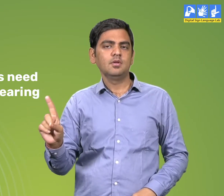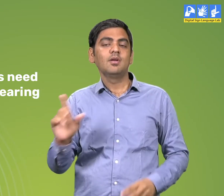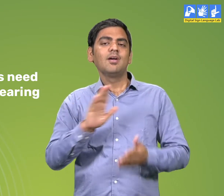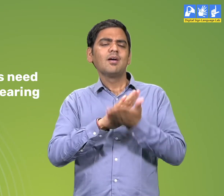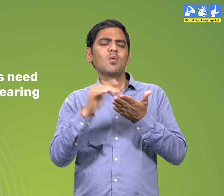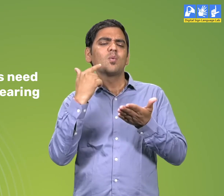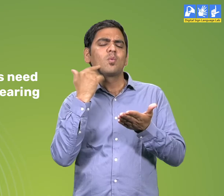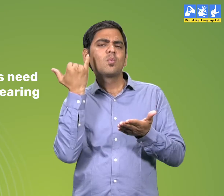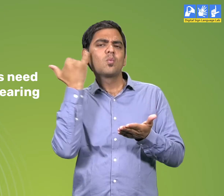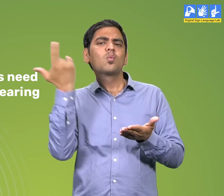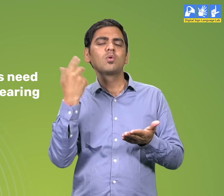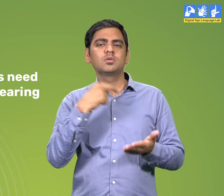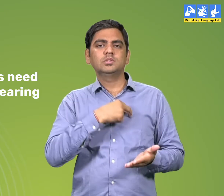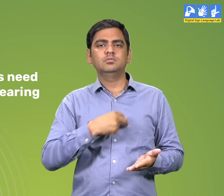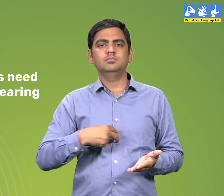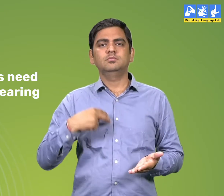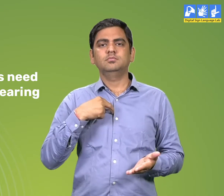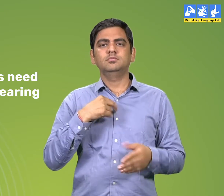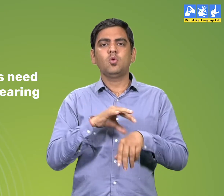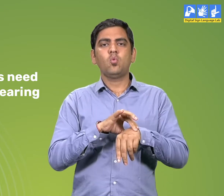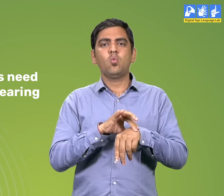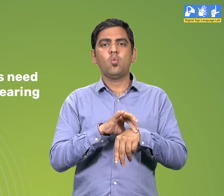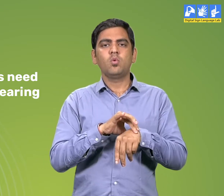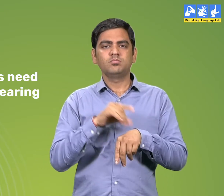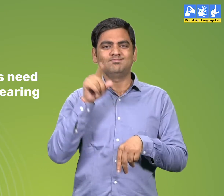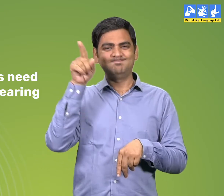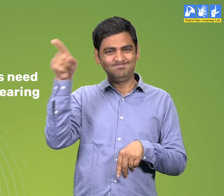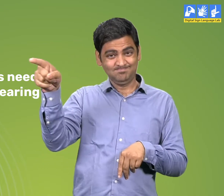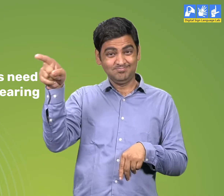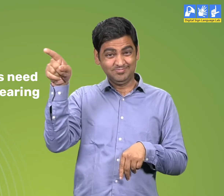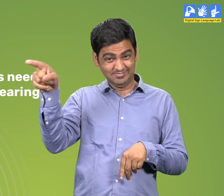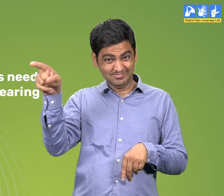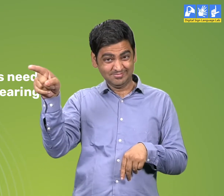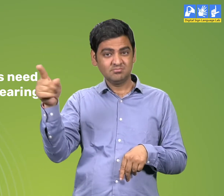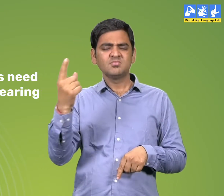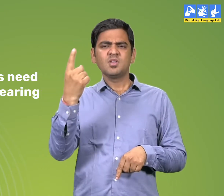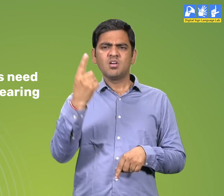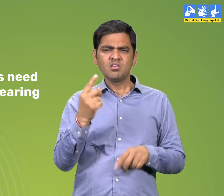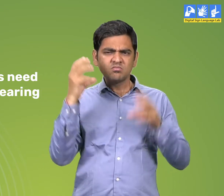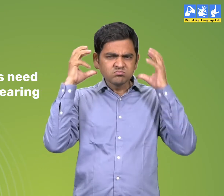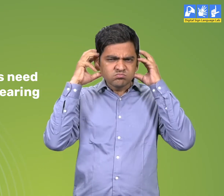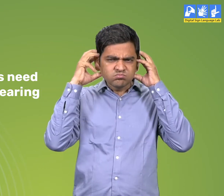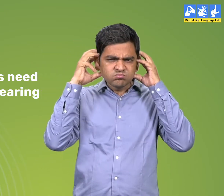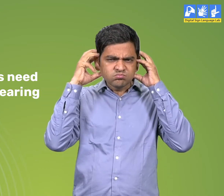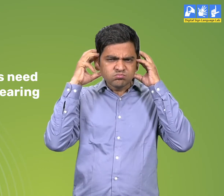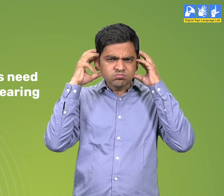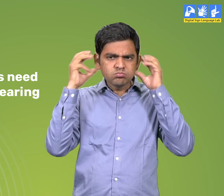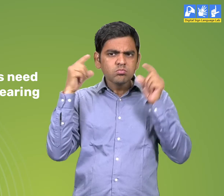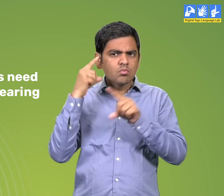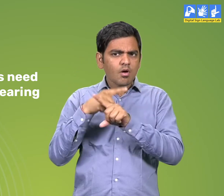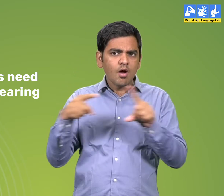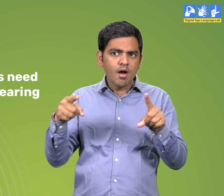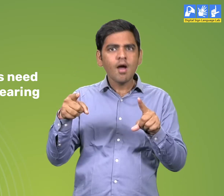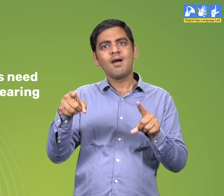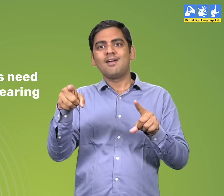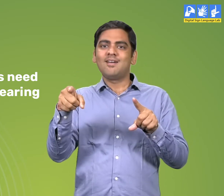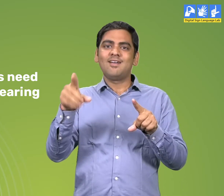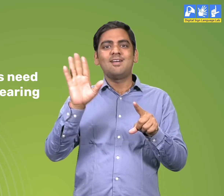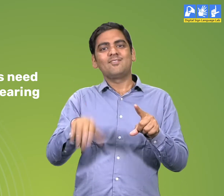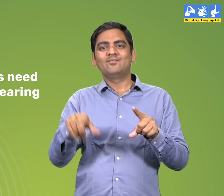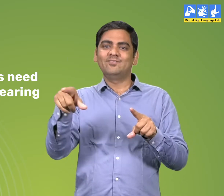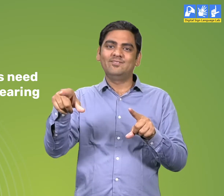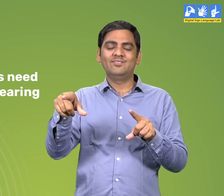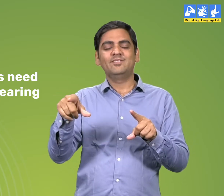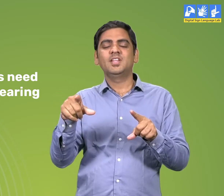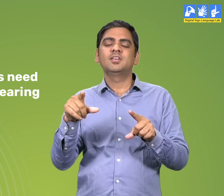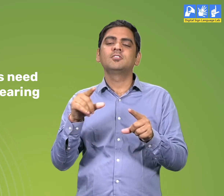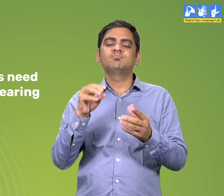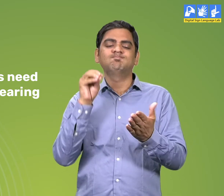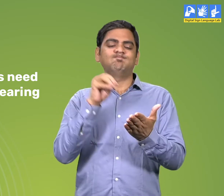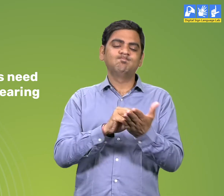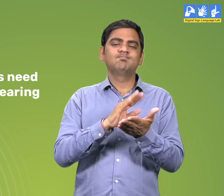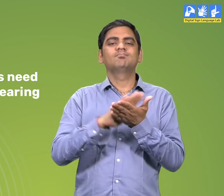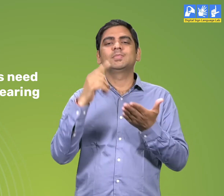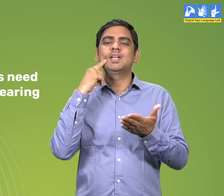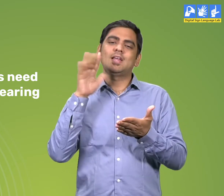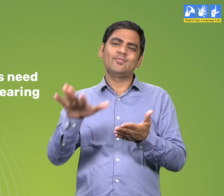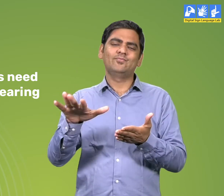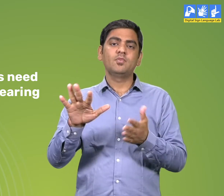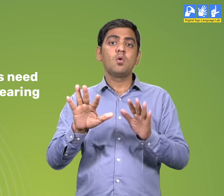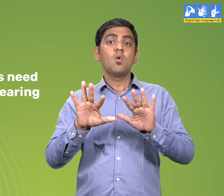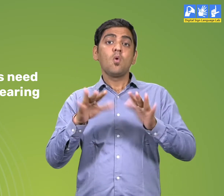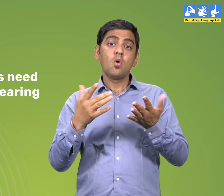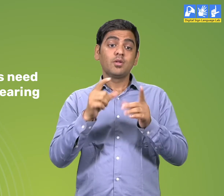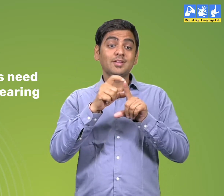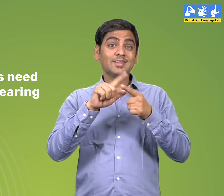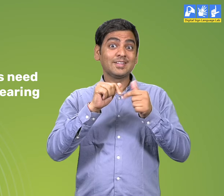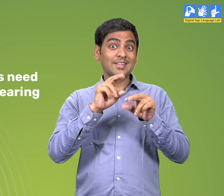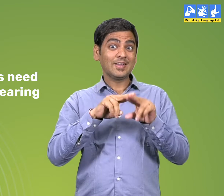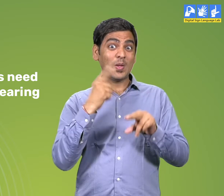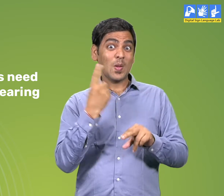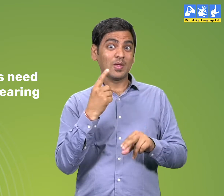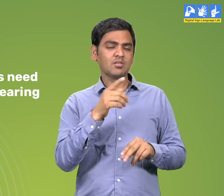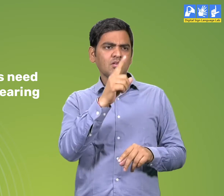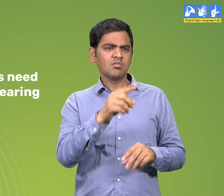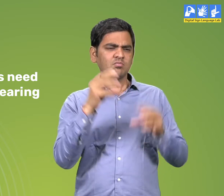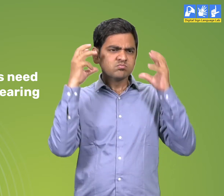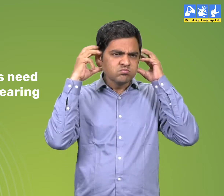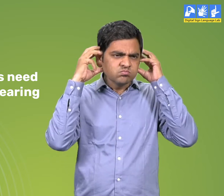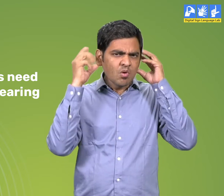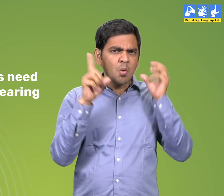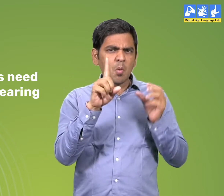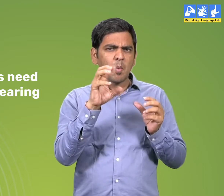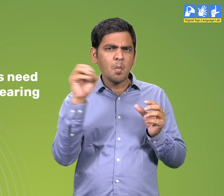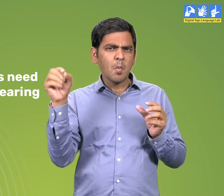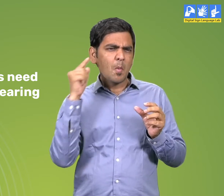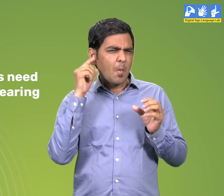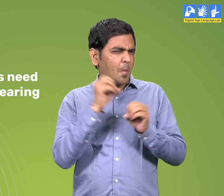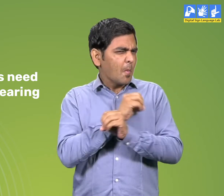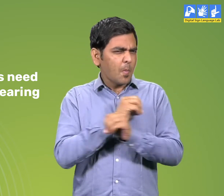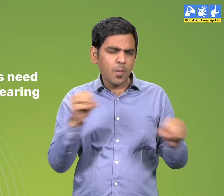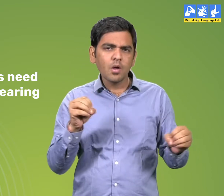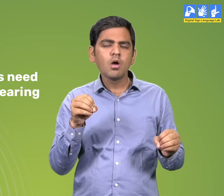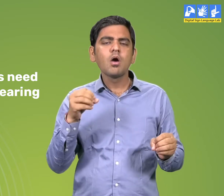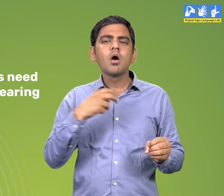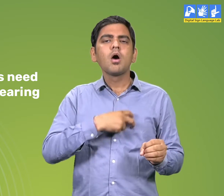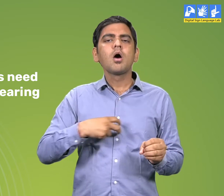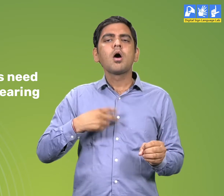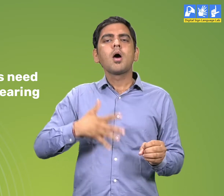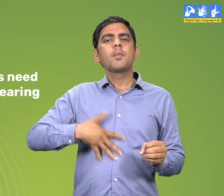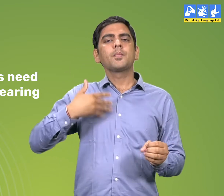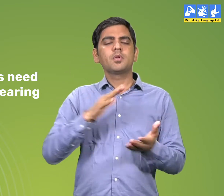from mild to profound, including those who are deaf and those who are hard of hearing.